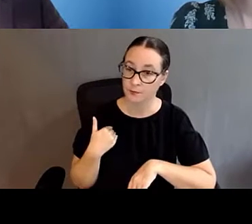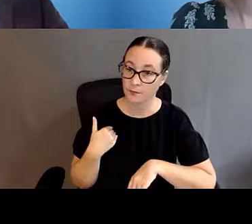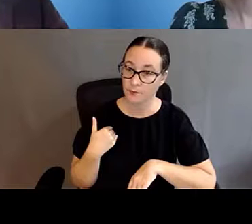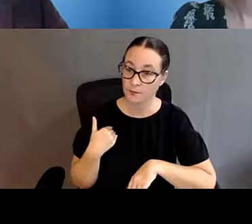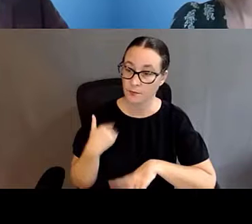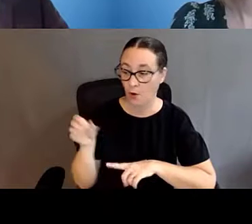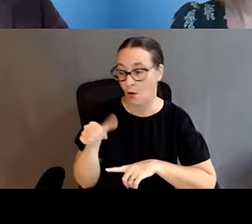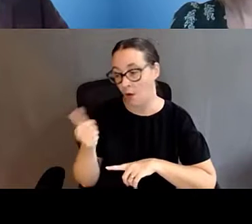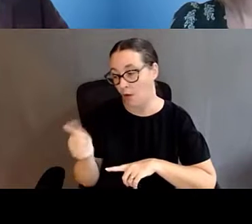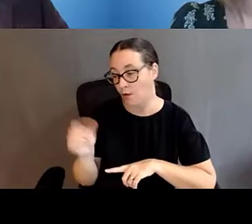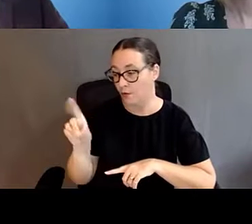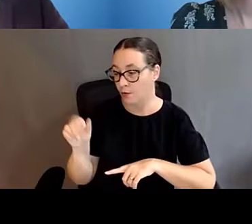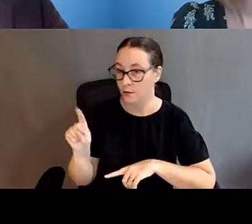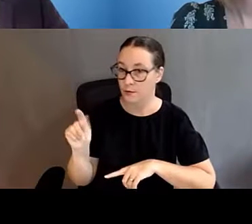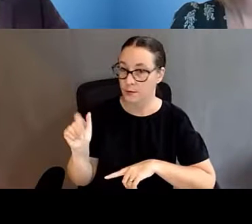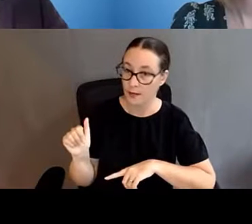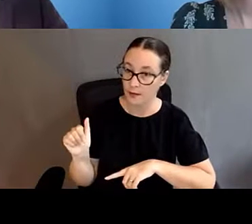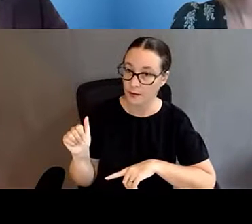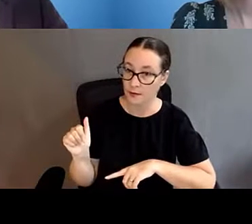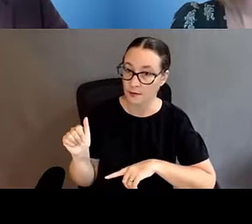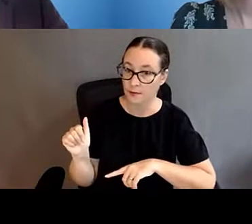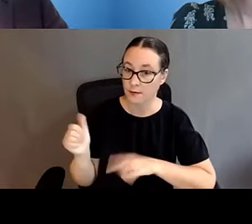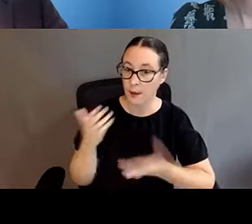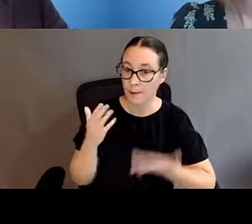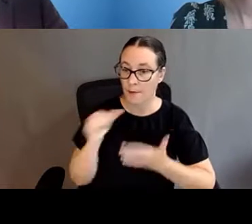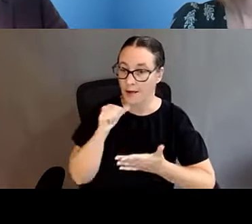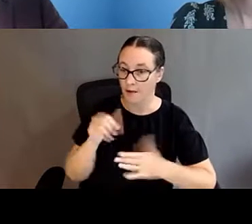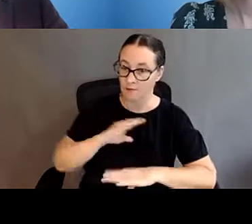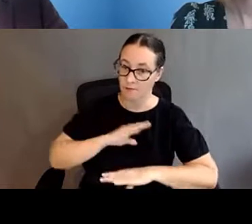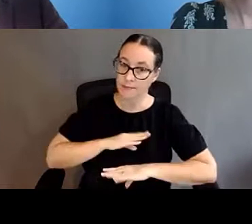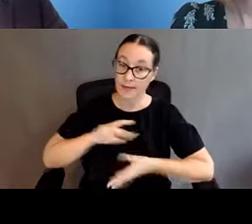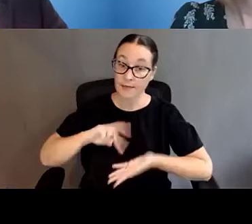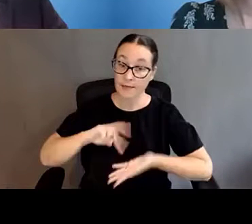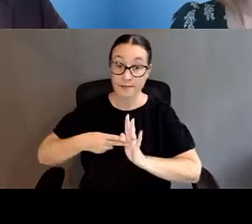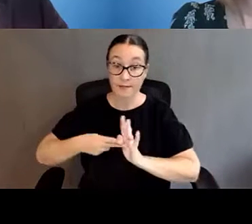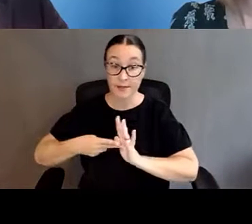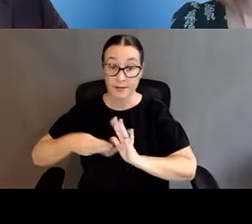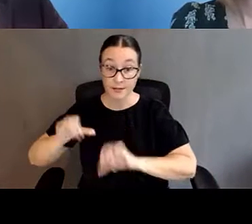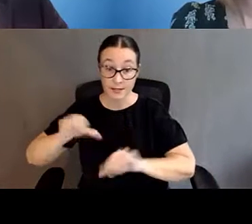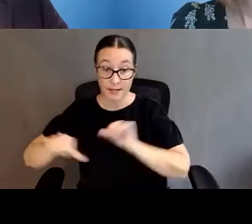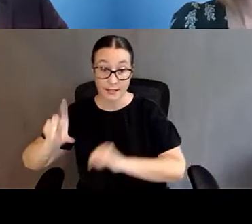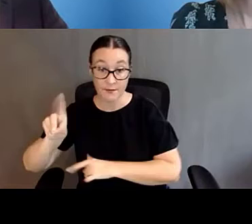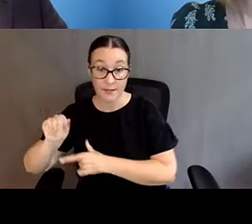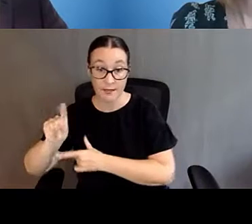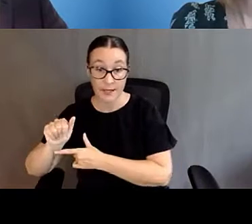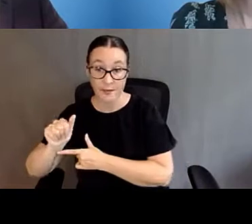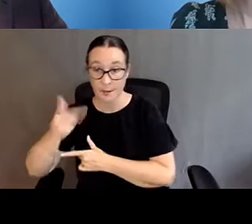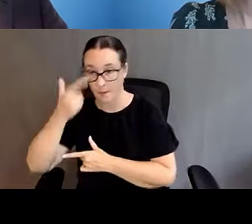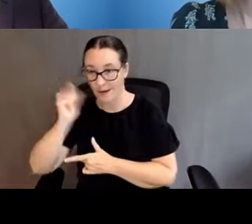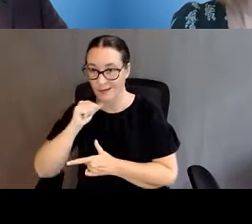that might not meet the definition of scientific data perhaps because it's not necessary to replicate or validate research findings,